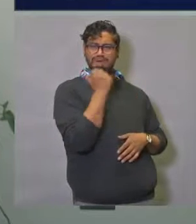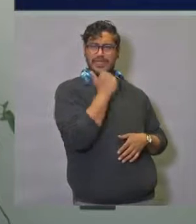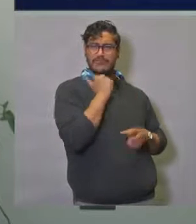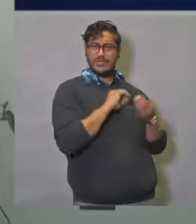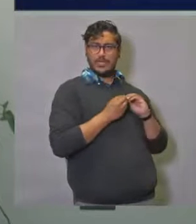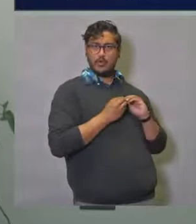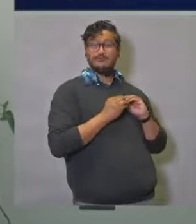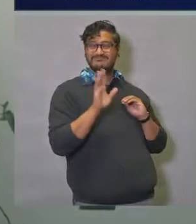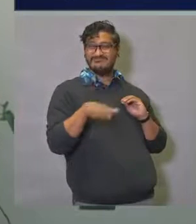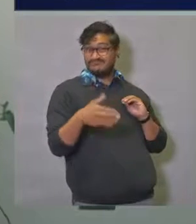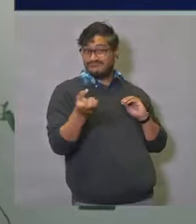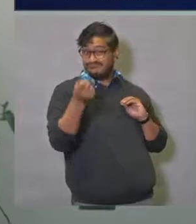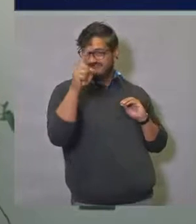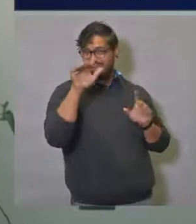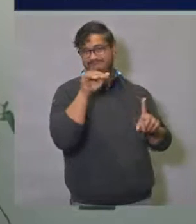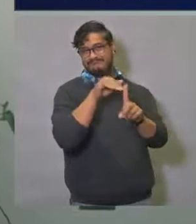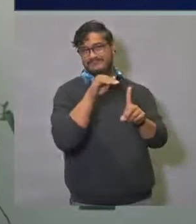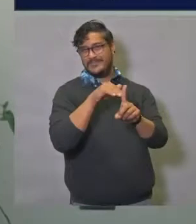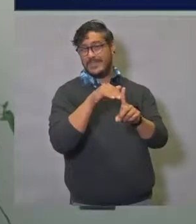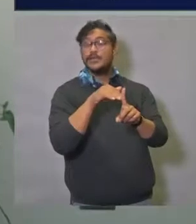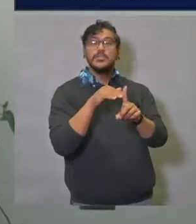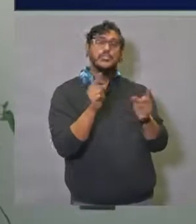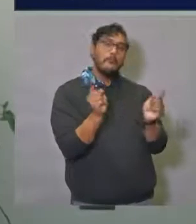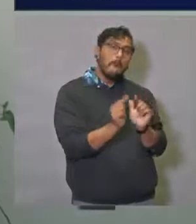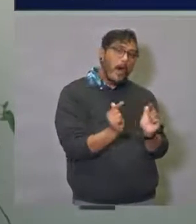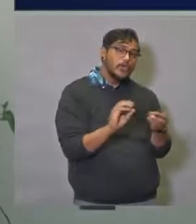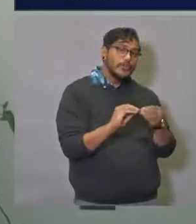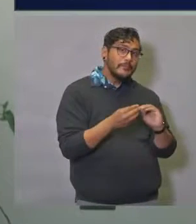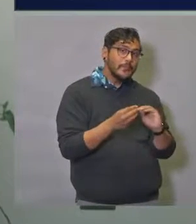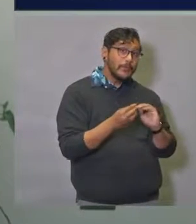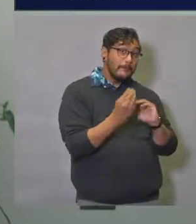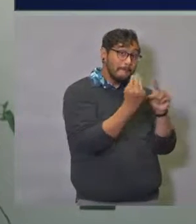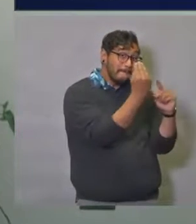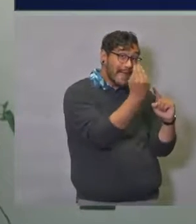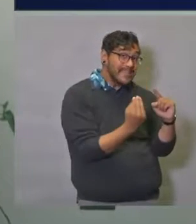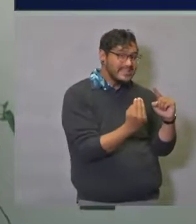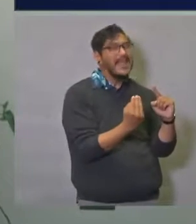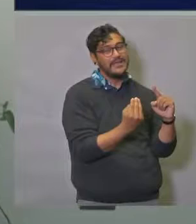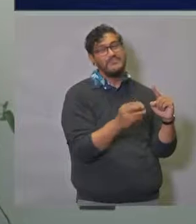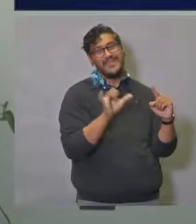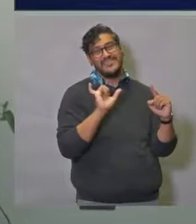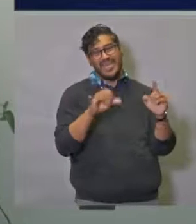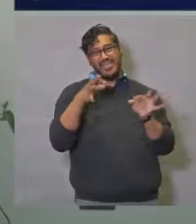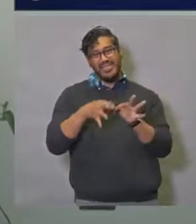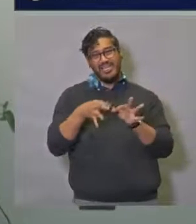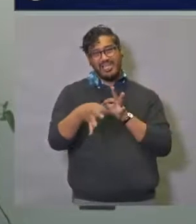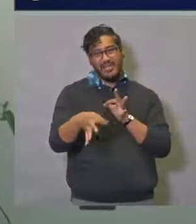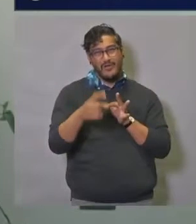NOW TO START WITH AN UPDATE ON OUR DAILY NUMBERS. THE SMALLER NUMBER OF CASES